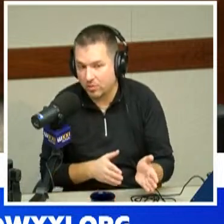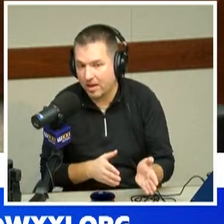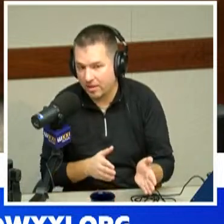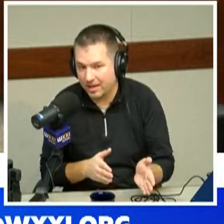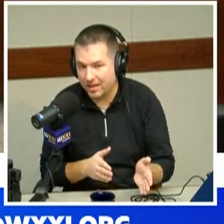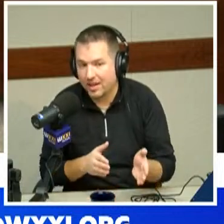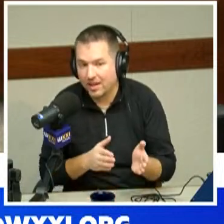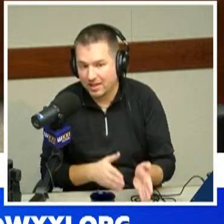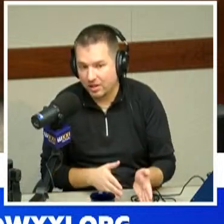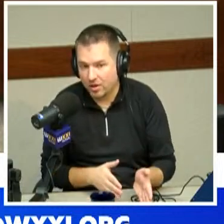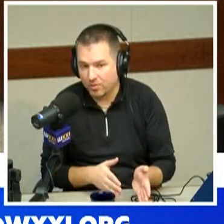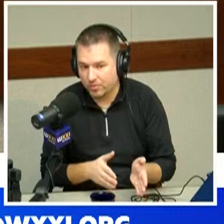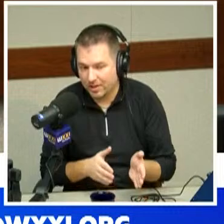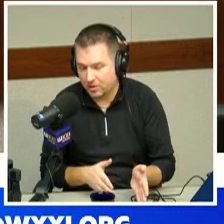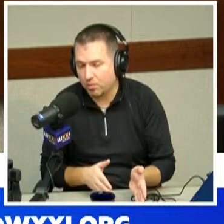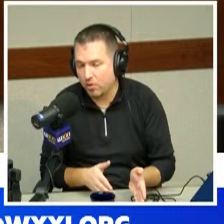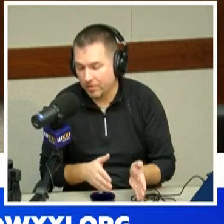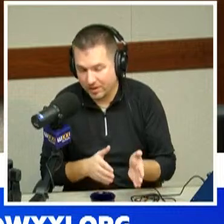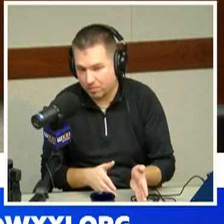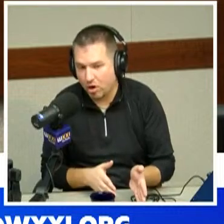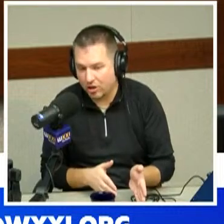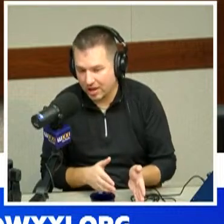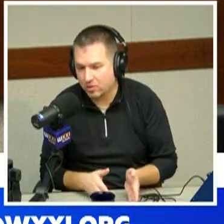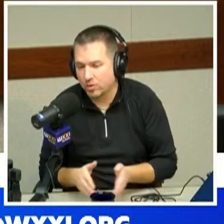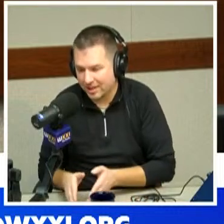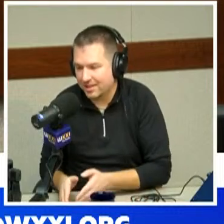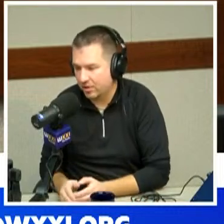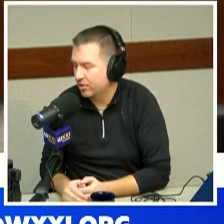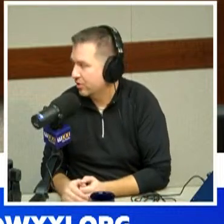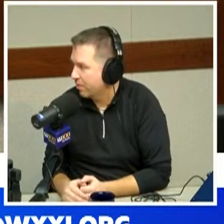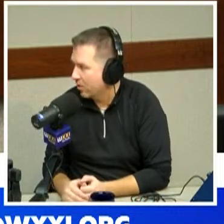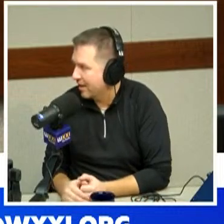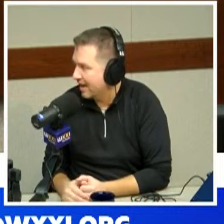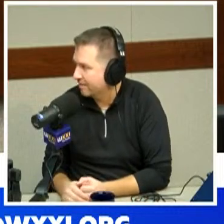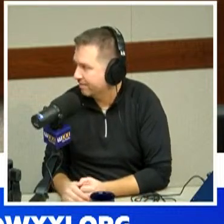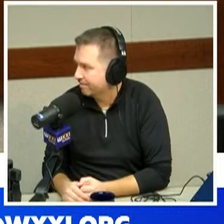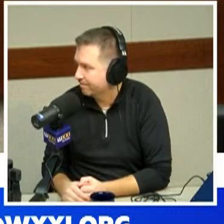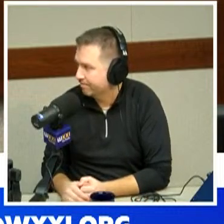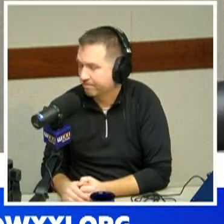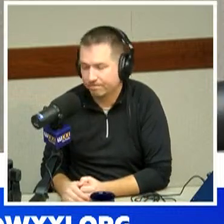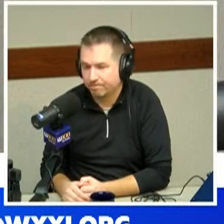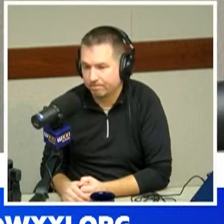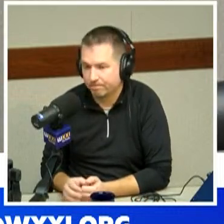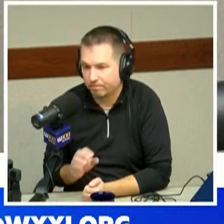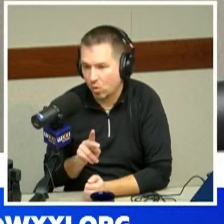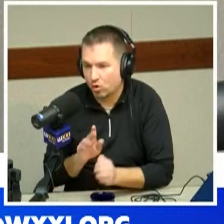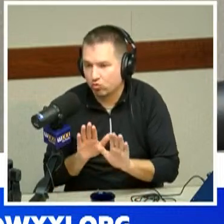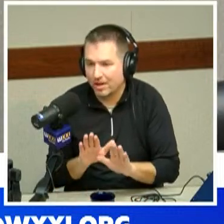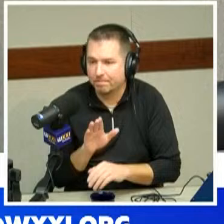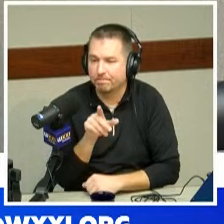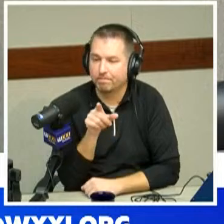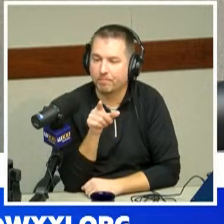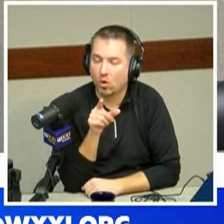where I think you know this Pro this project will continue to support that okay great and uh we are